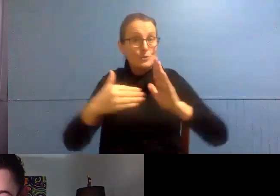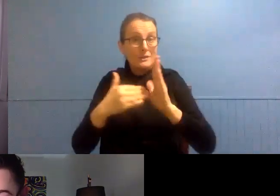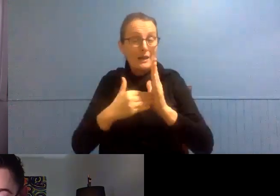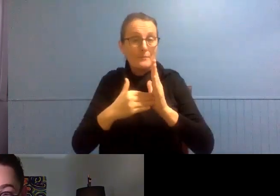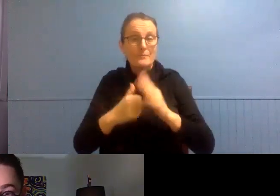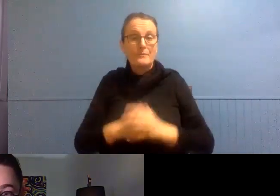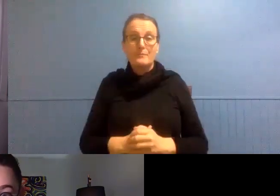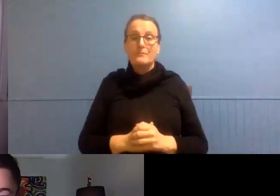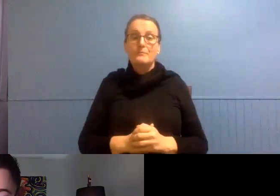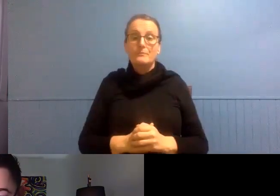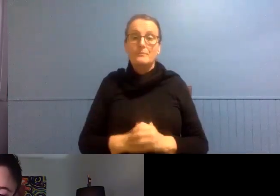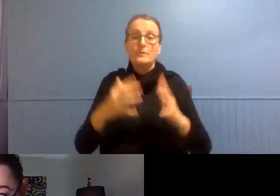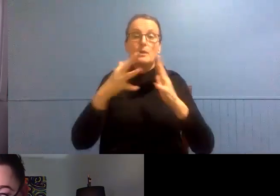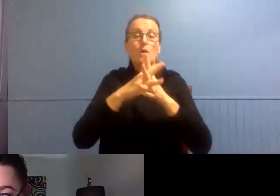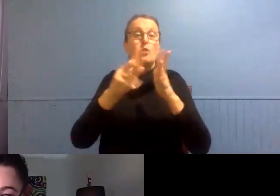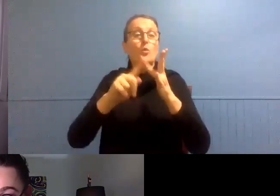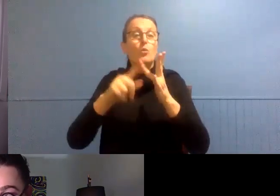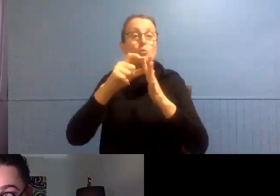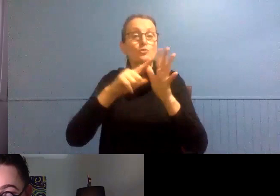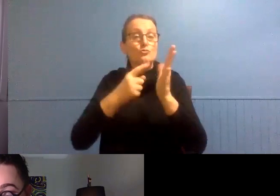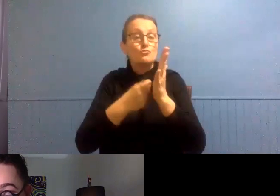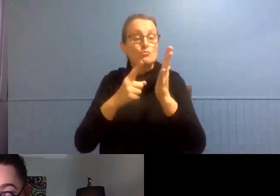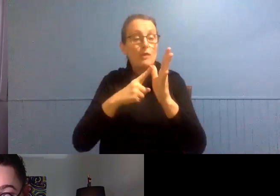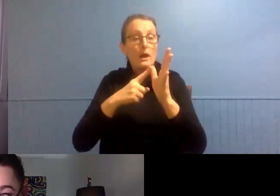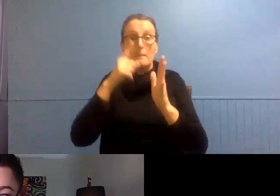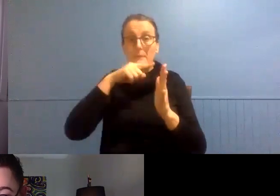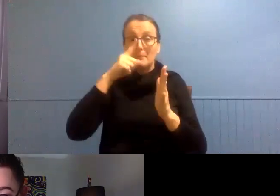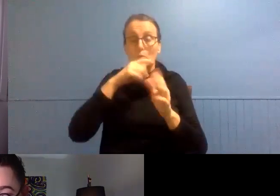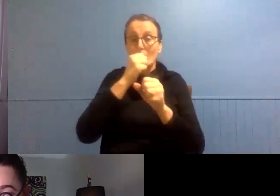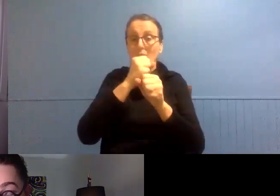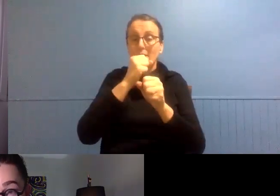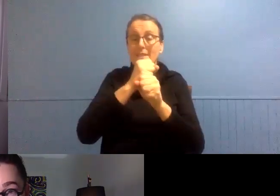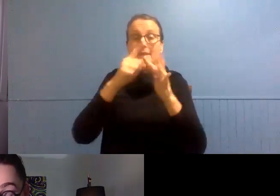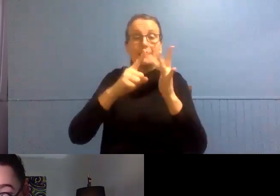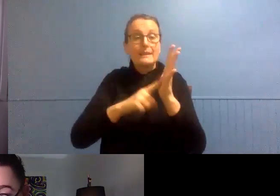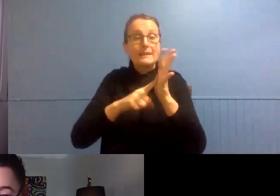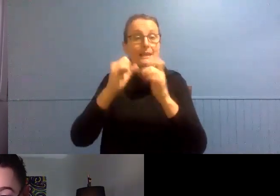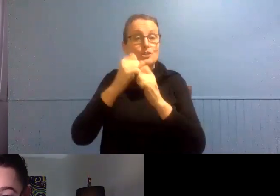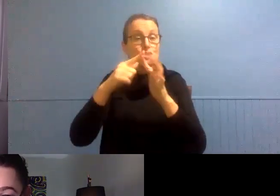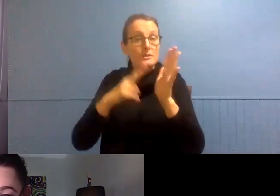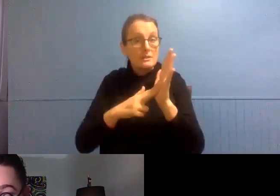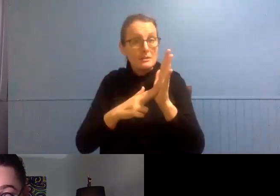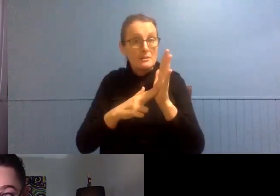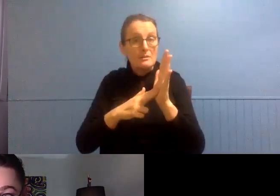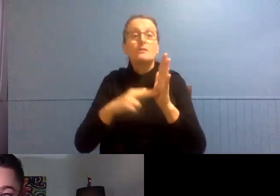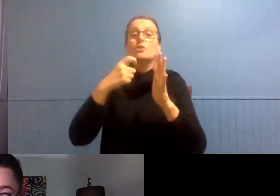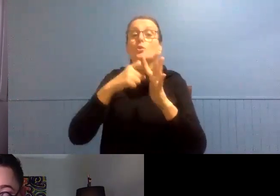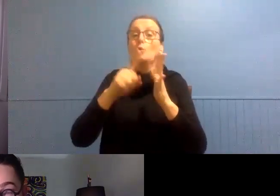have the Woodjack Noongar people, the, the Eora, the Gadigal, the